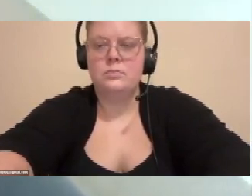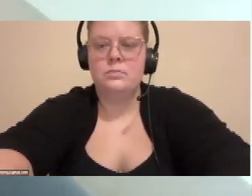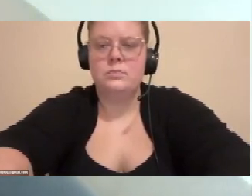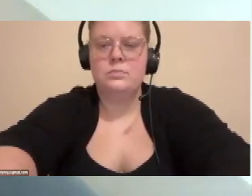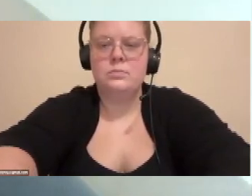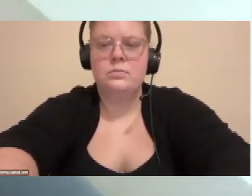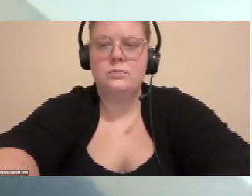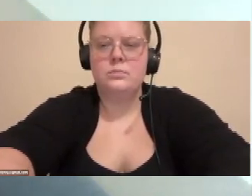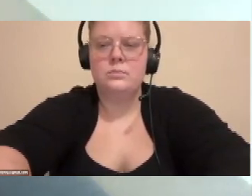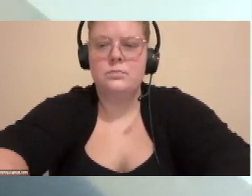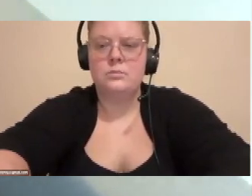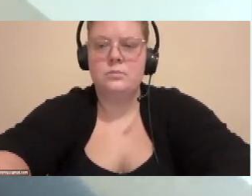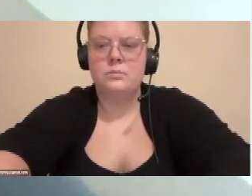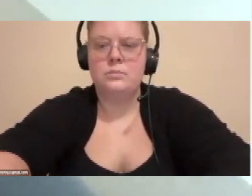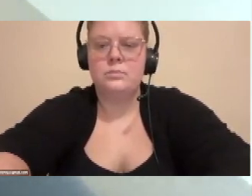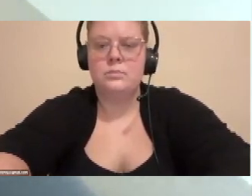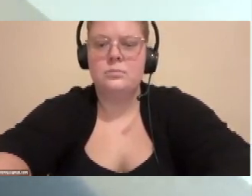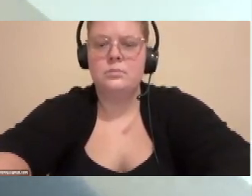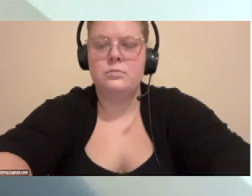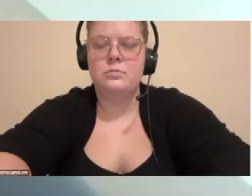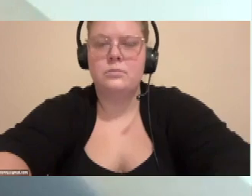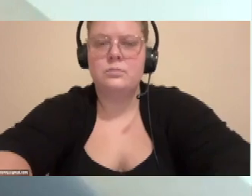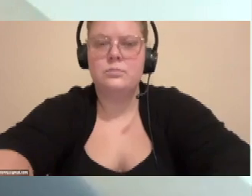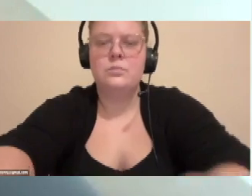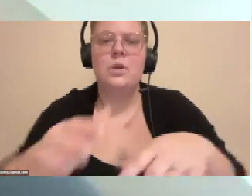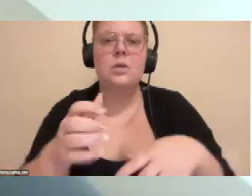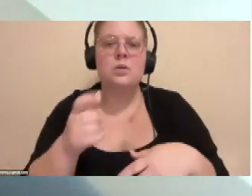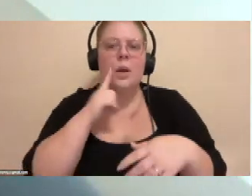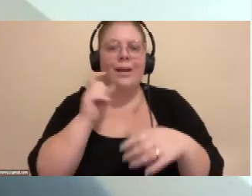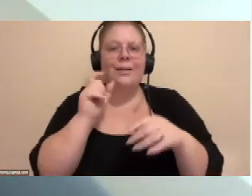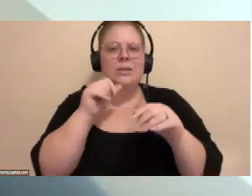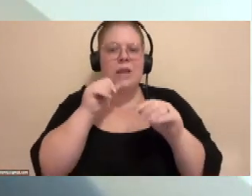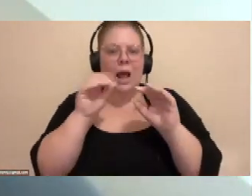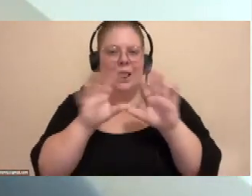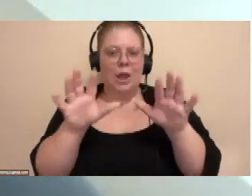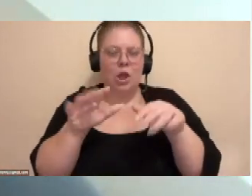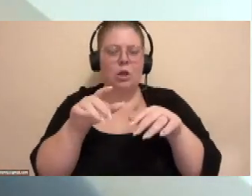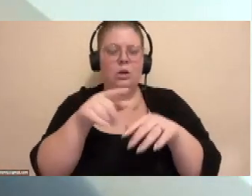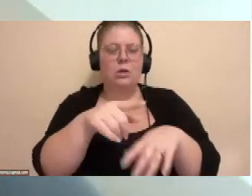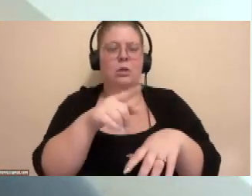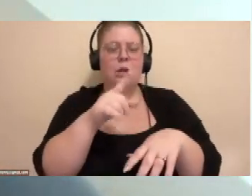They're going to enter an institution or a nursing home by improving their quality of life,